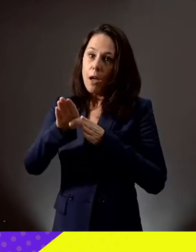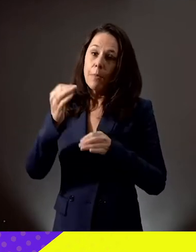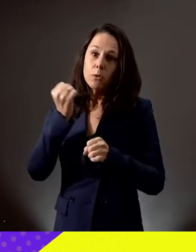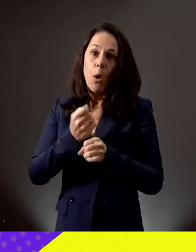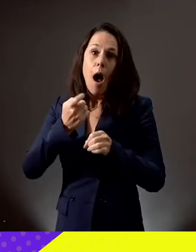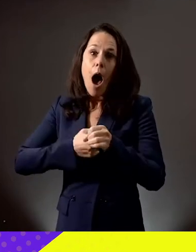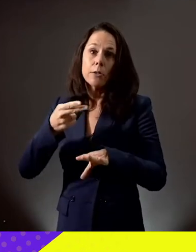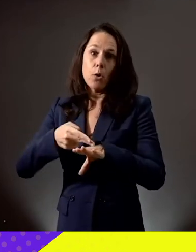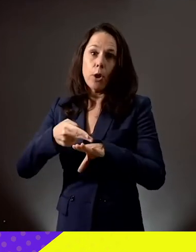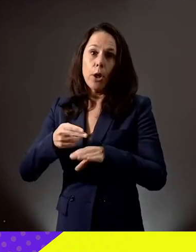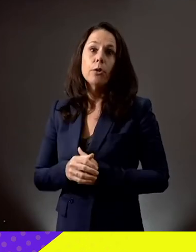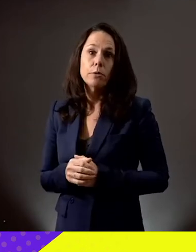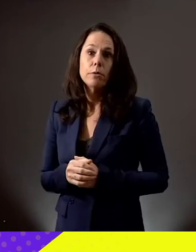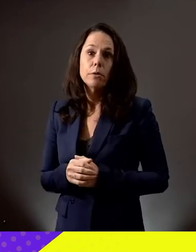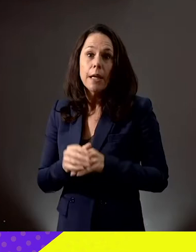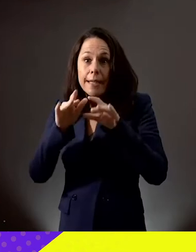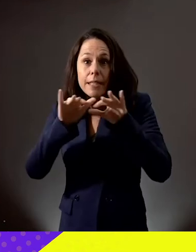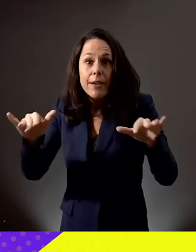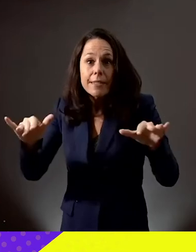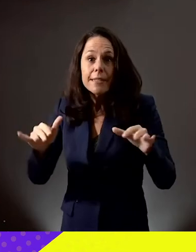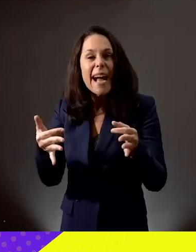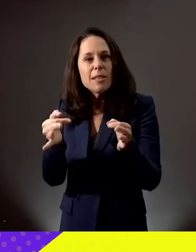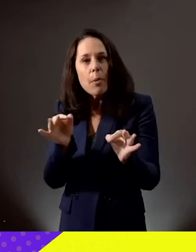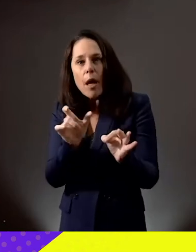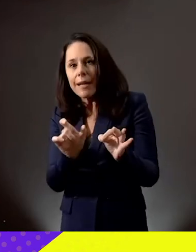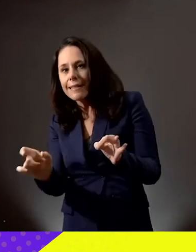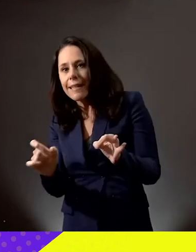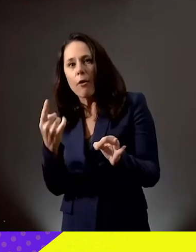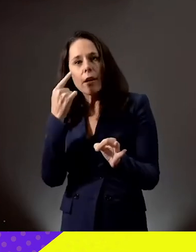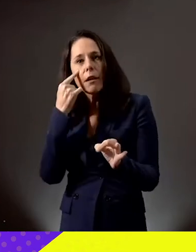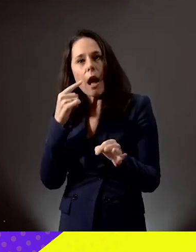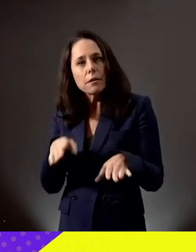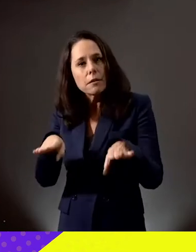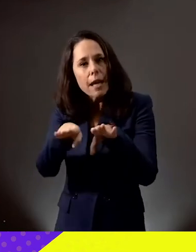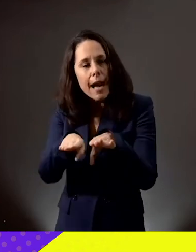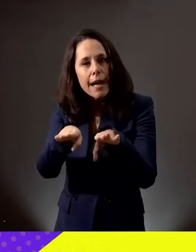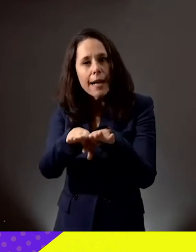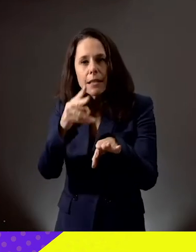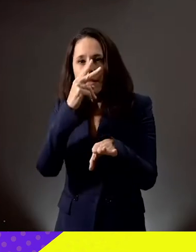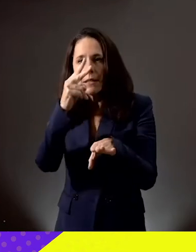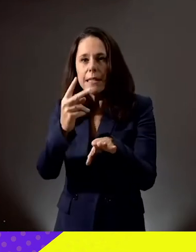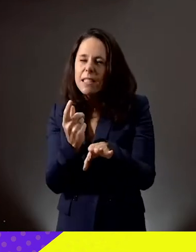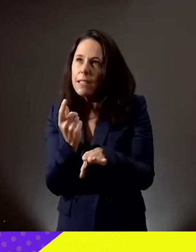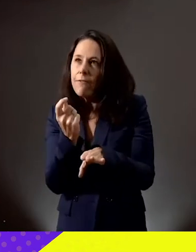Diversity is about equal opportunities, seeing the value of various talents.